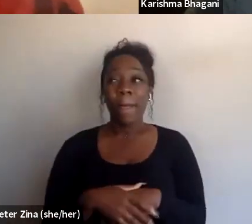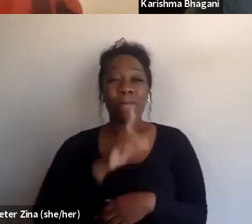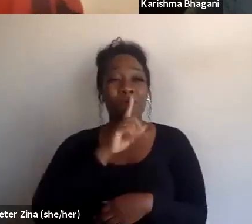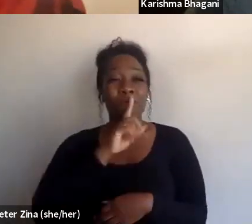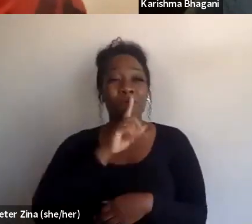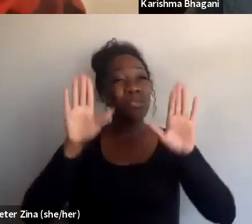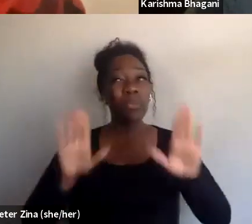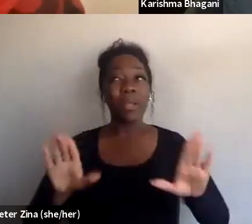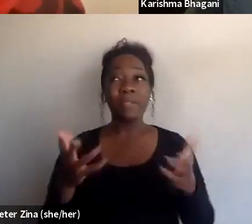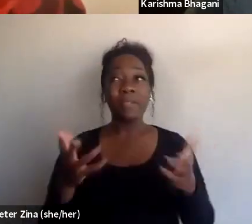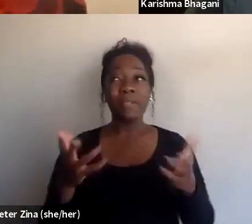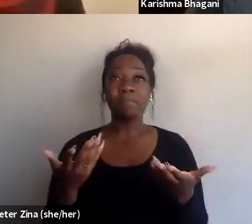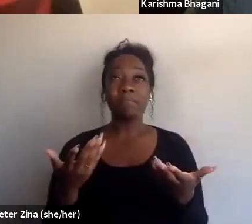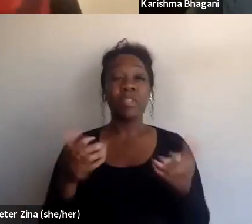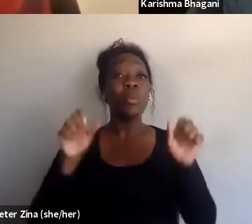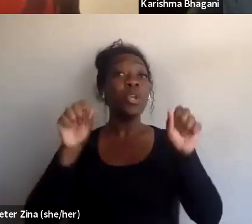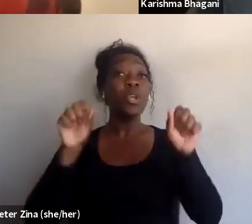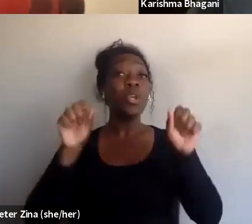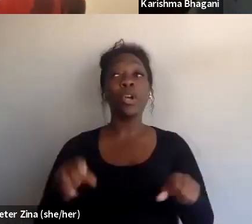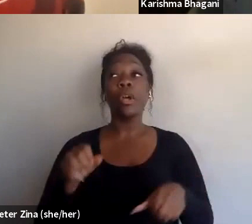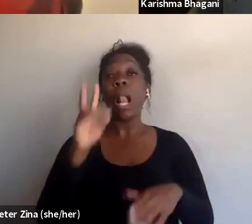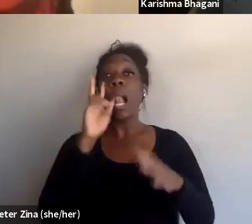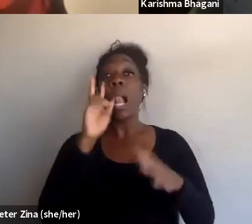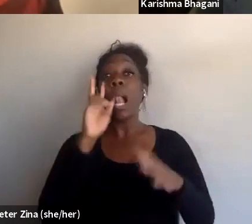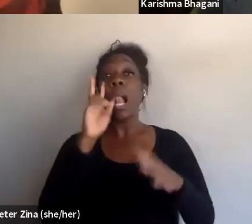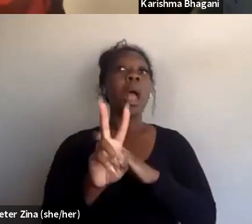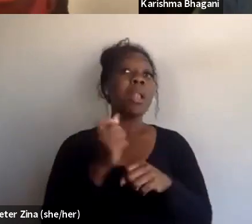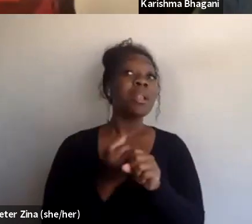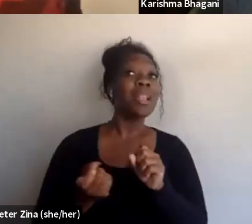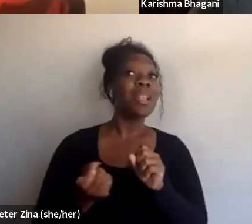to oh, next year, this time next year I would have done this.